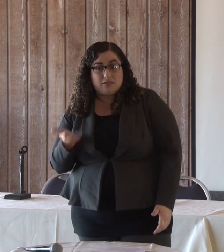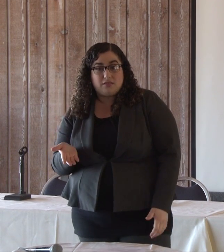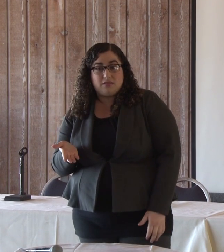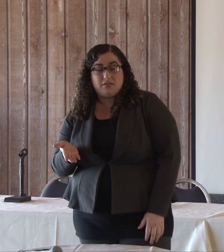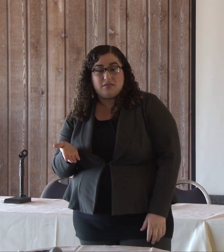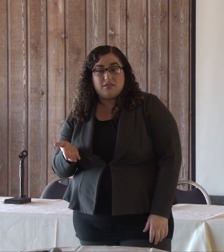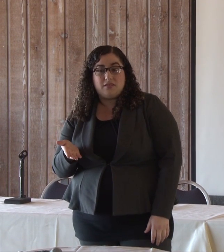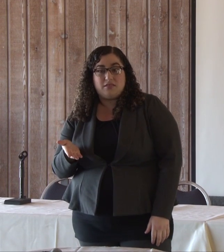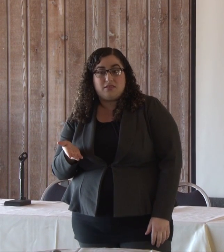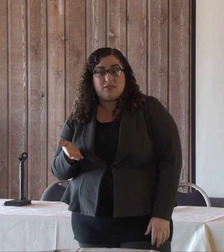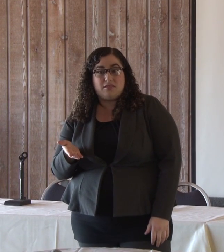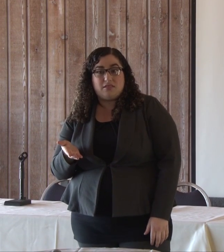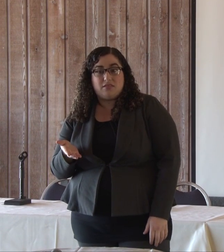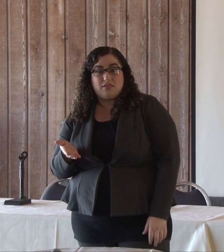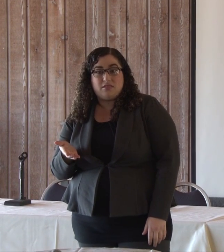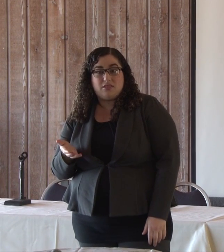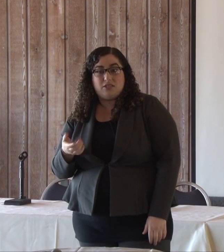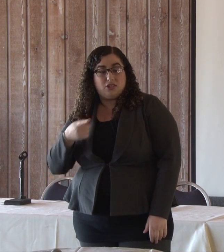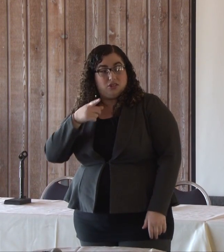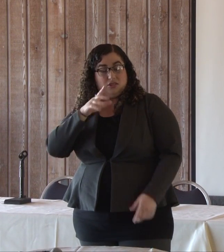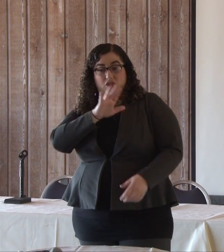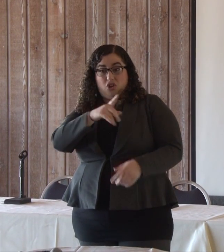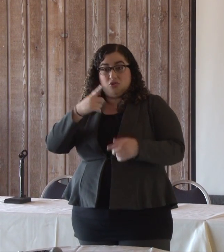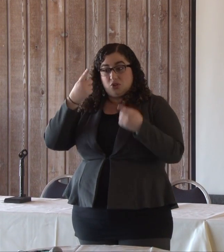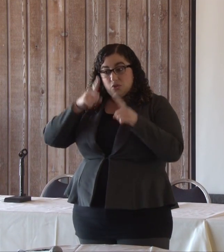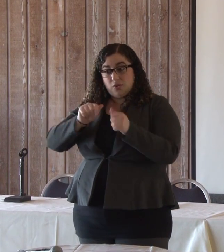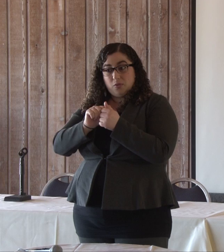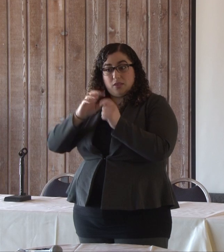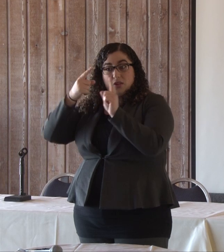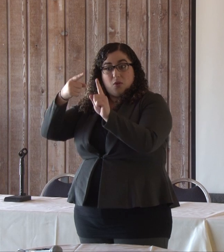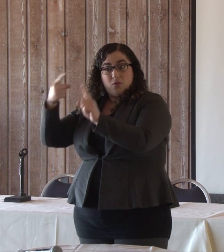ASL access. Do we even ask them how they feel about their